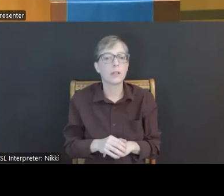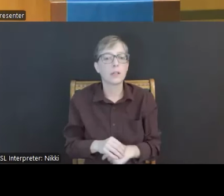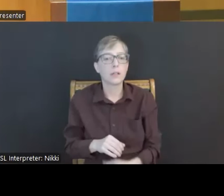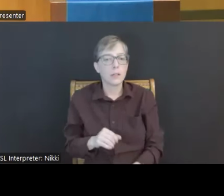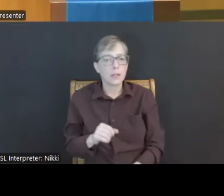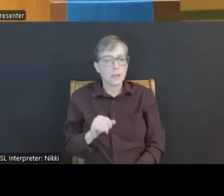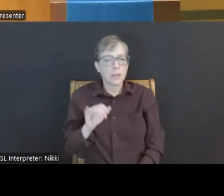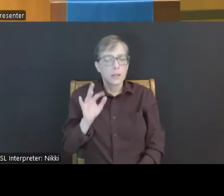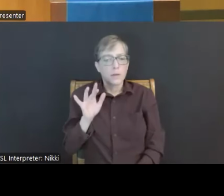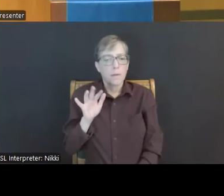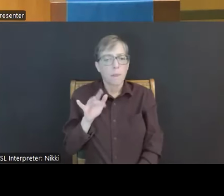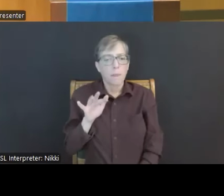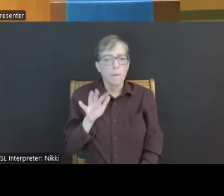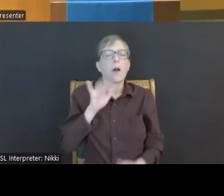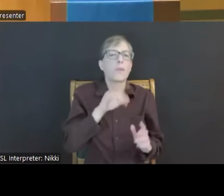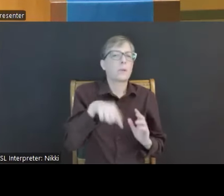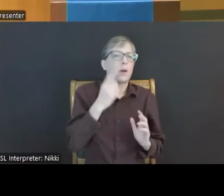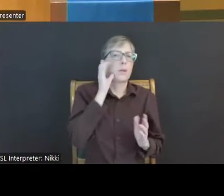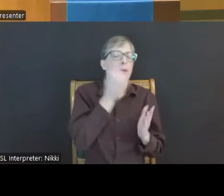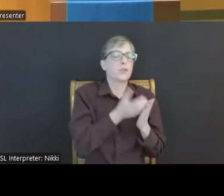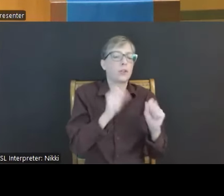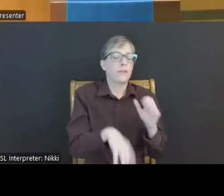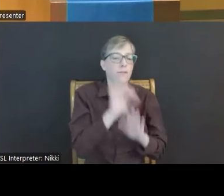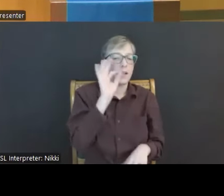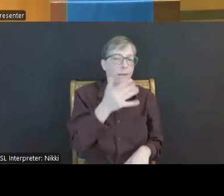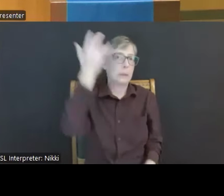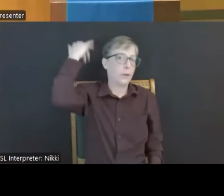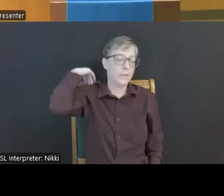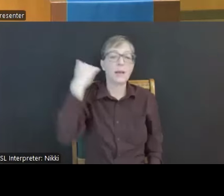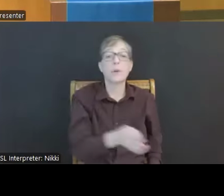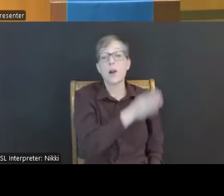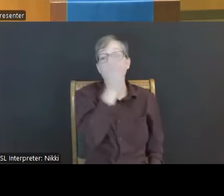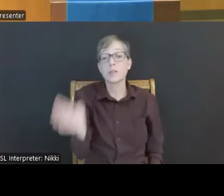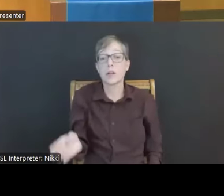back um and then also I would say just you know have a conversation with elected officials um